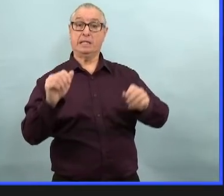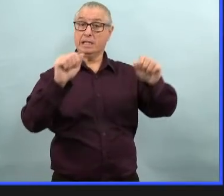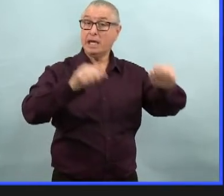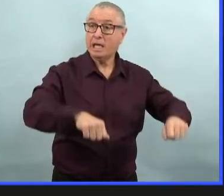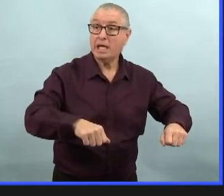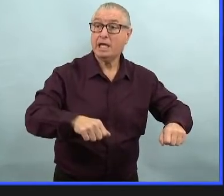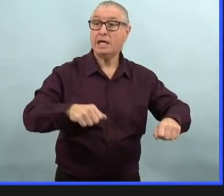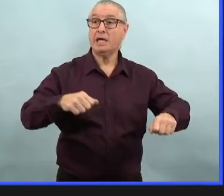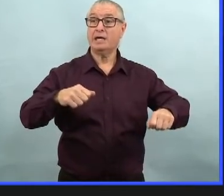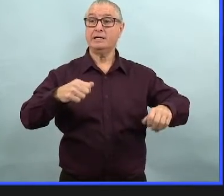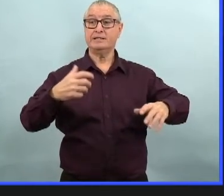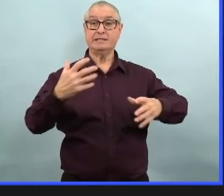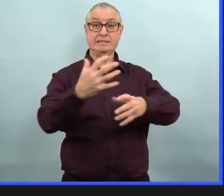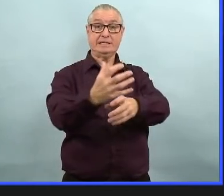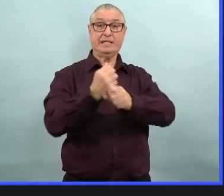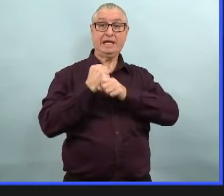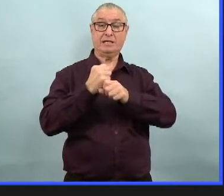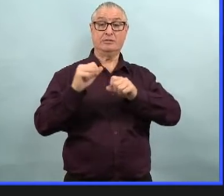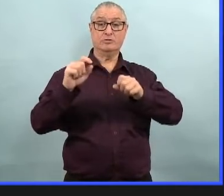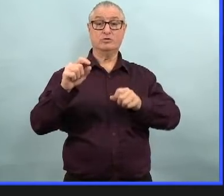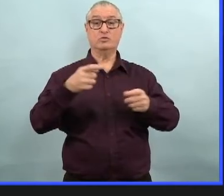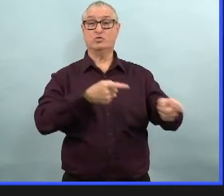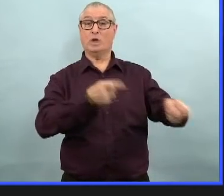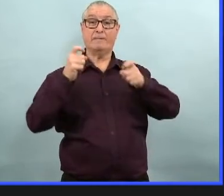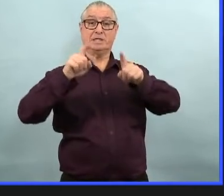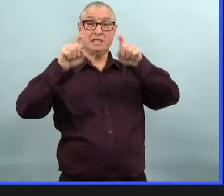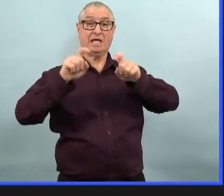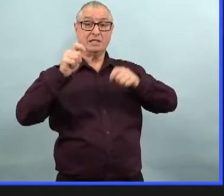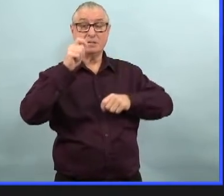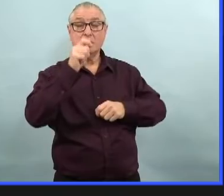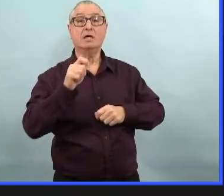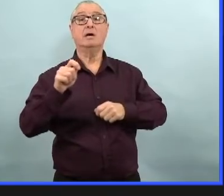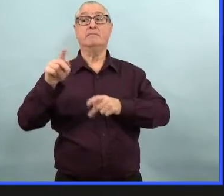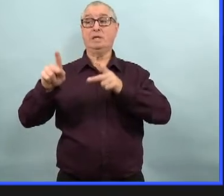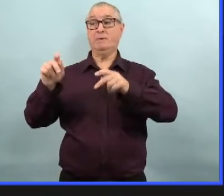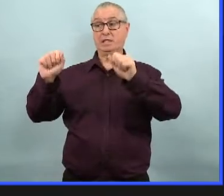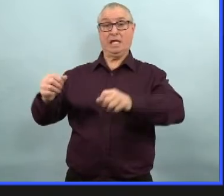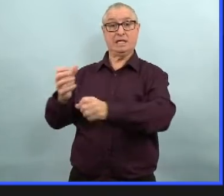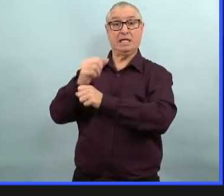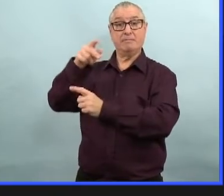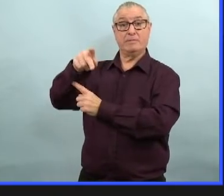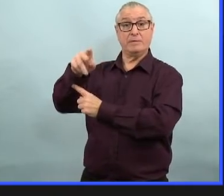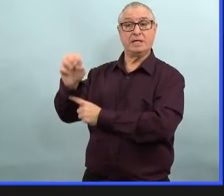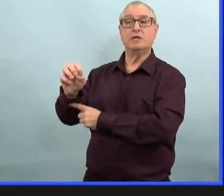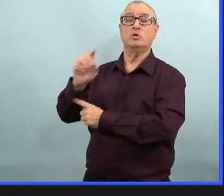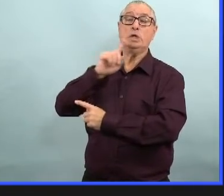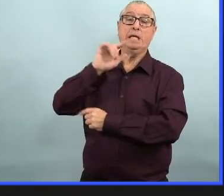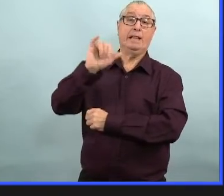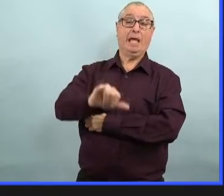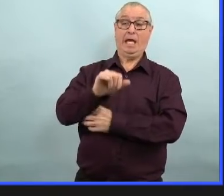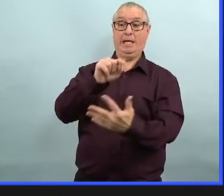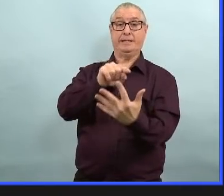from city news morgan hey everybody thanks so much for uh the time today so